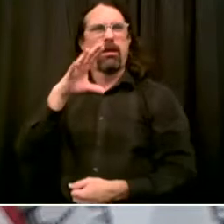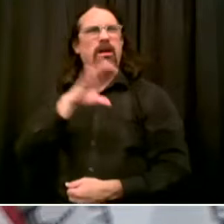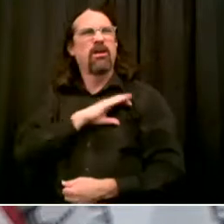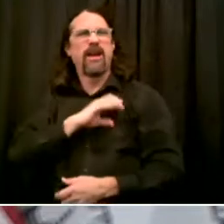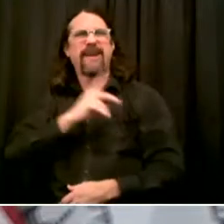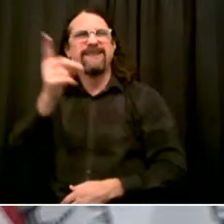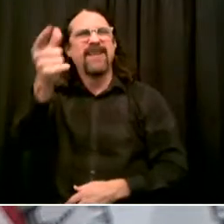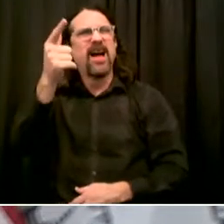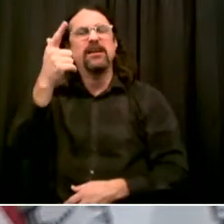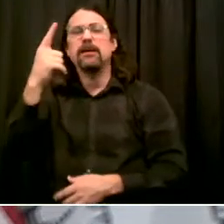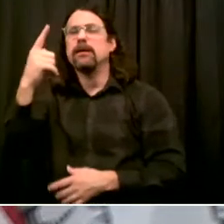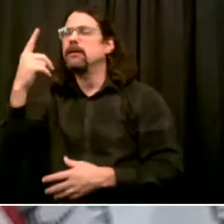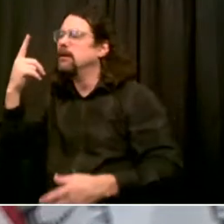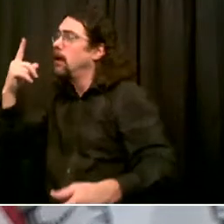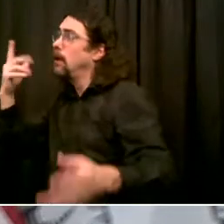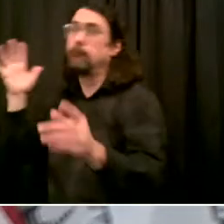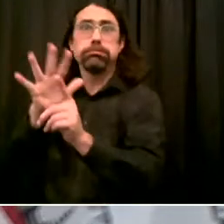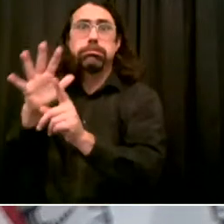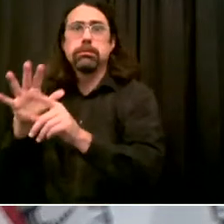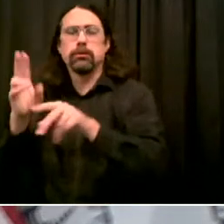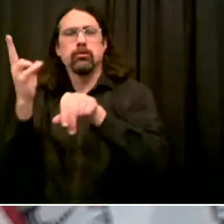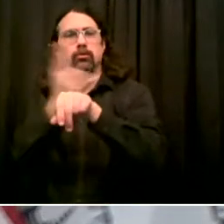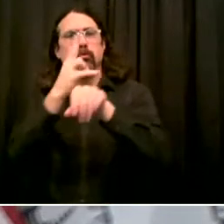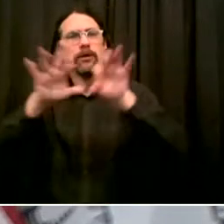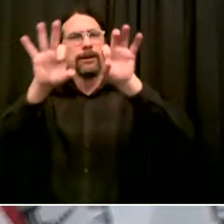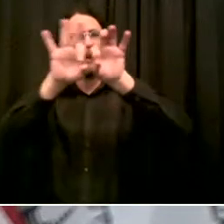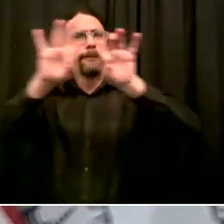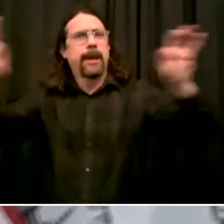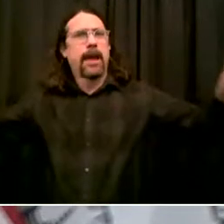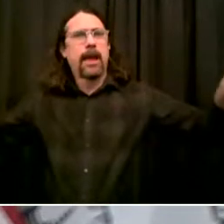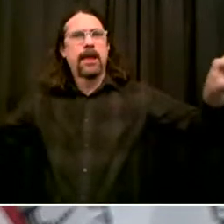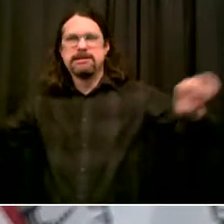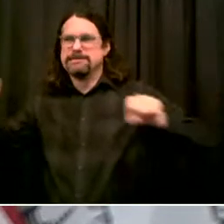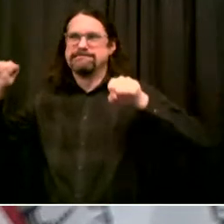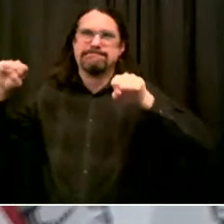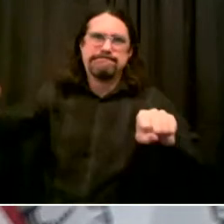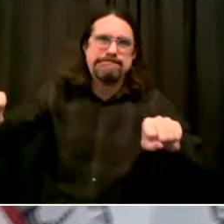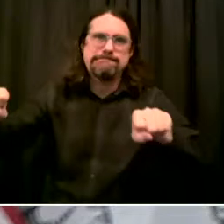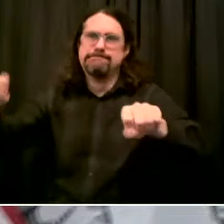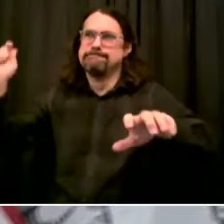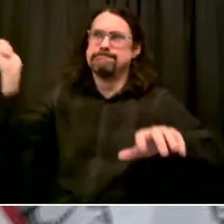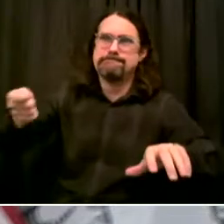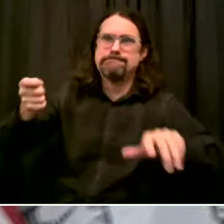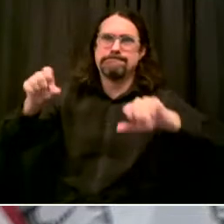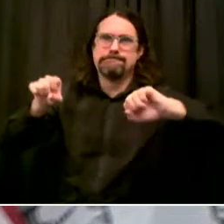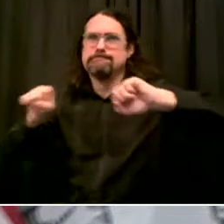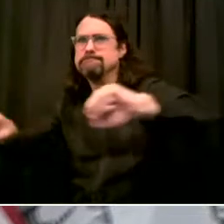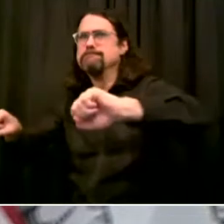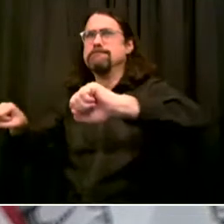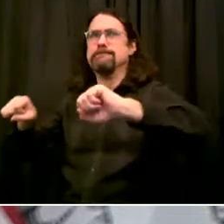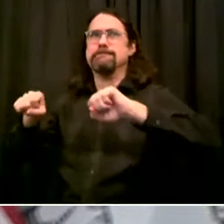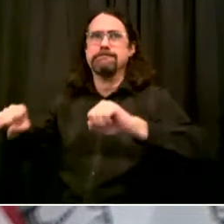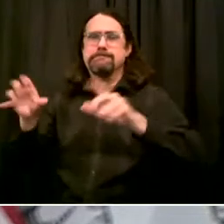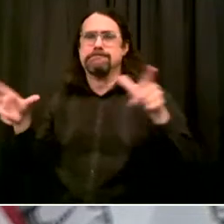PUSHED TO THE GROUND AND